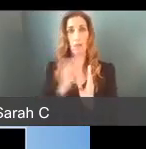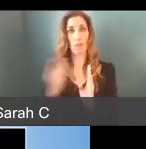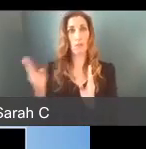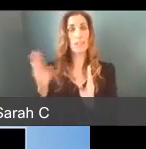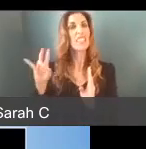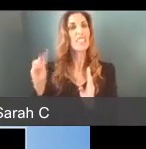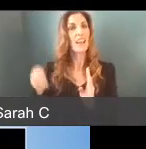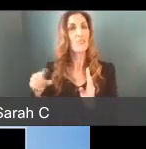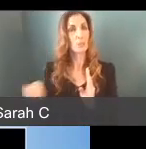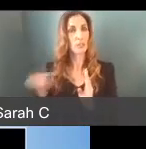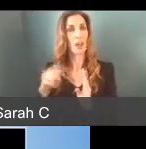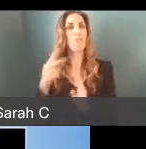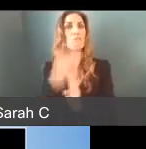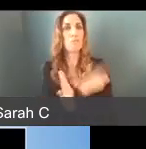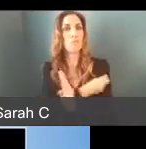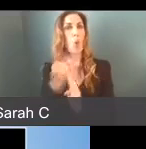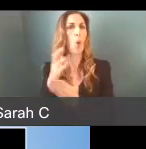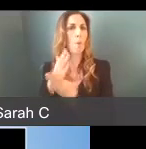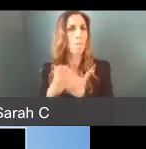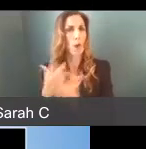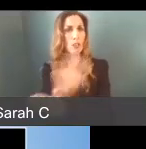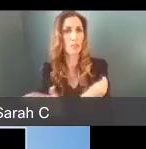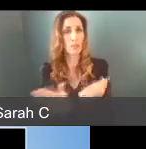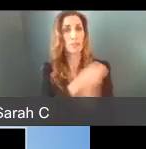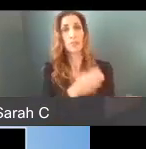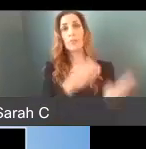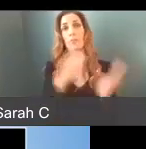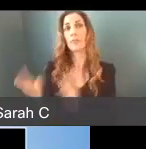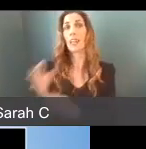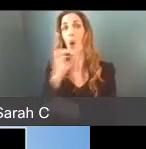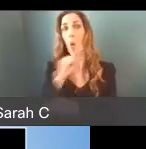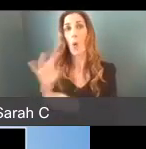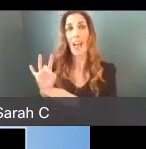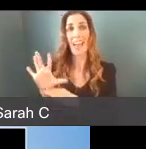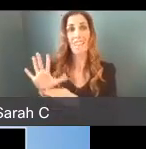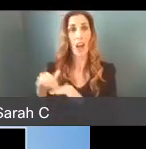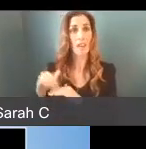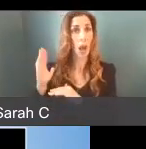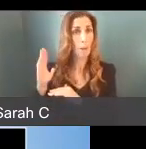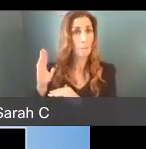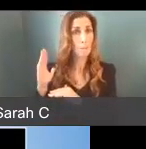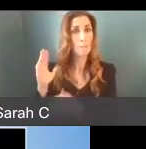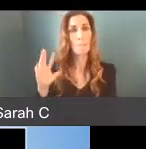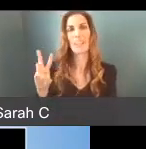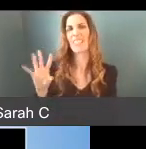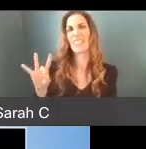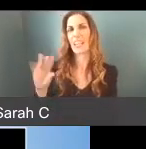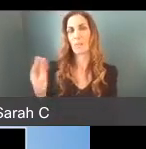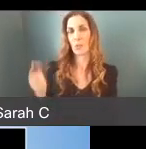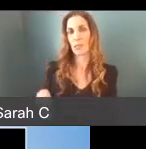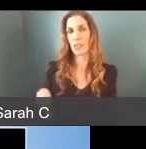or fully vaccinated and for those that are 85 and older 68% have been partially or fully